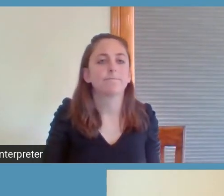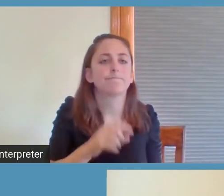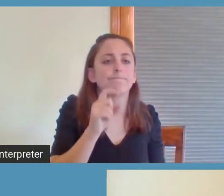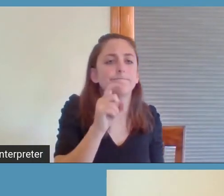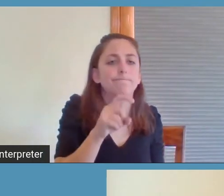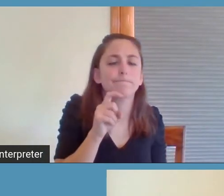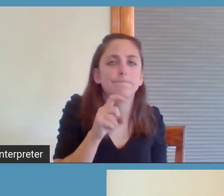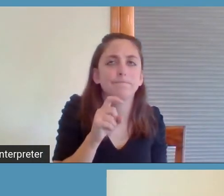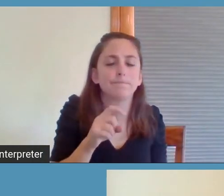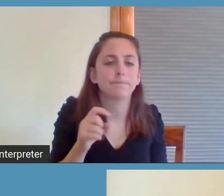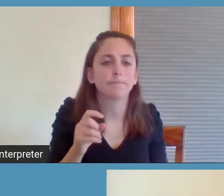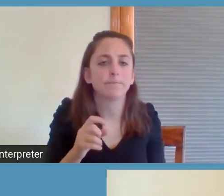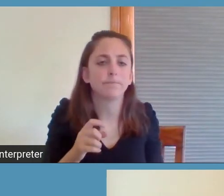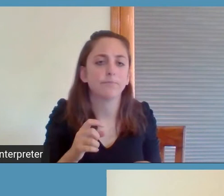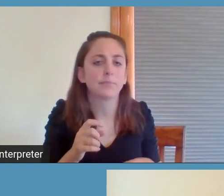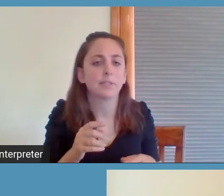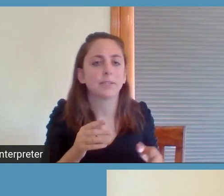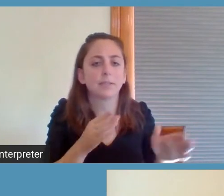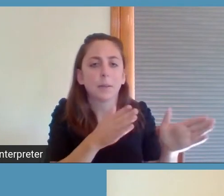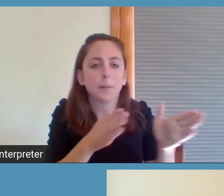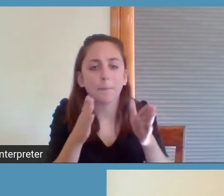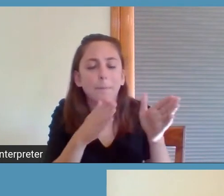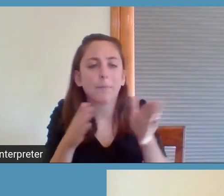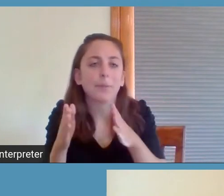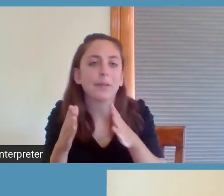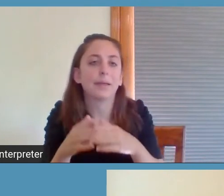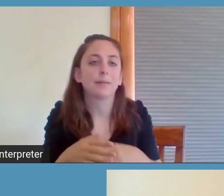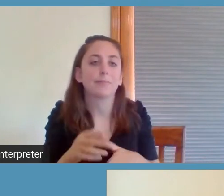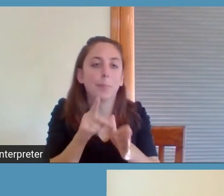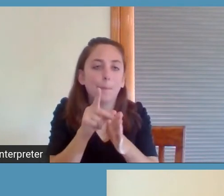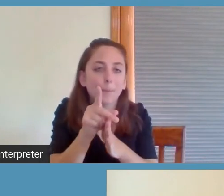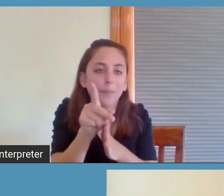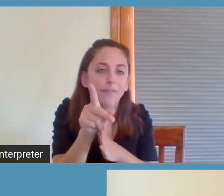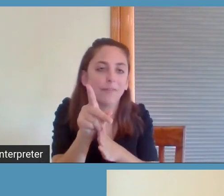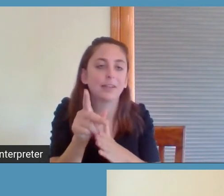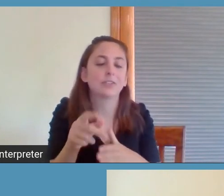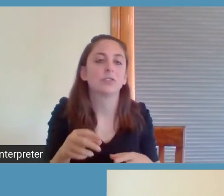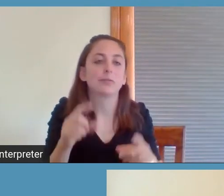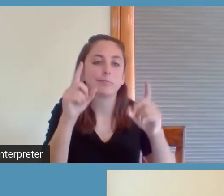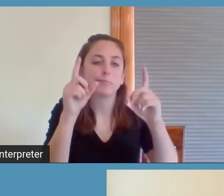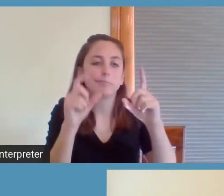know some professional photography had to be well lit um it can be the students using their iphones